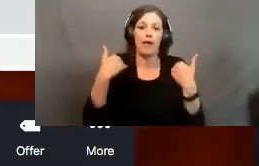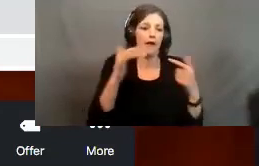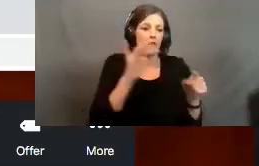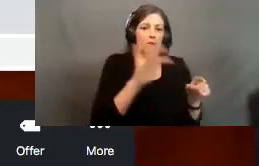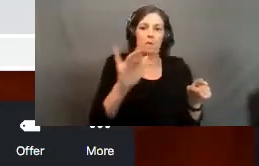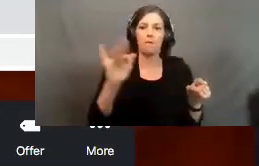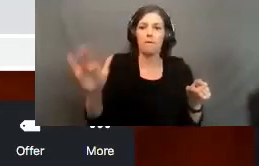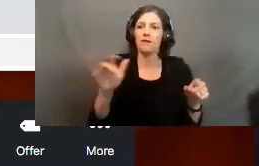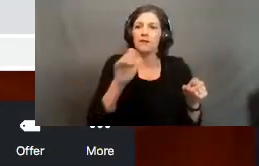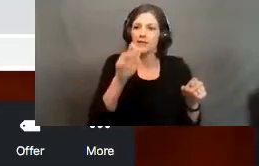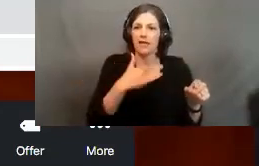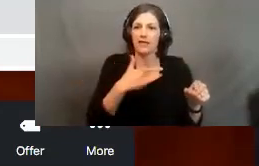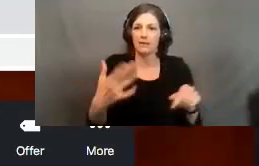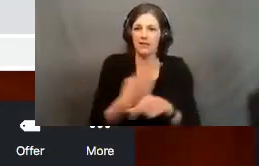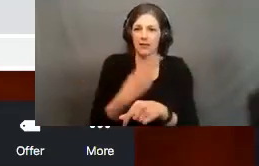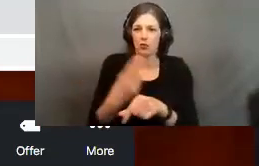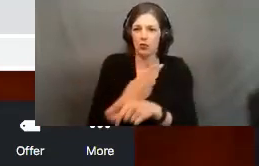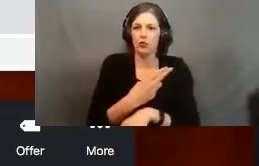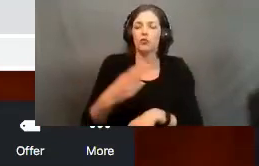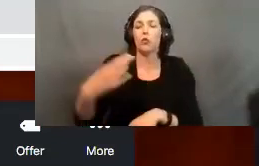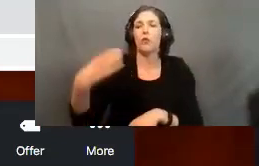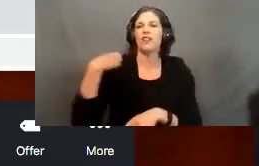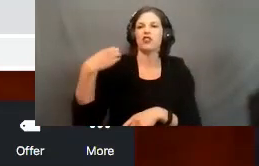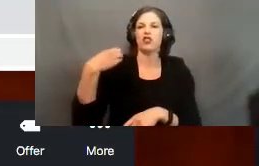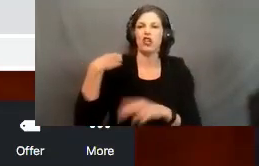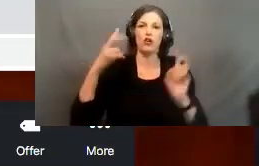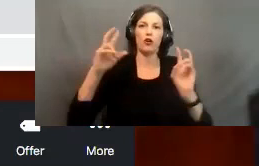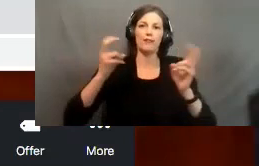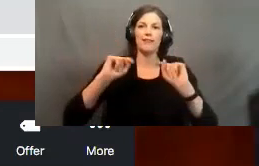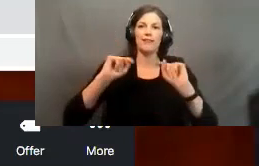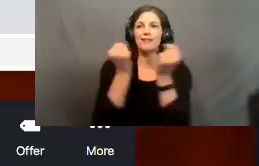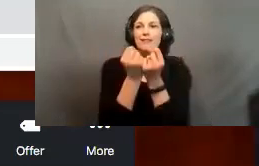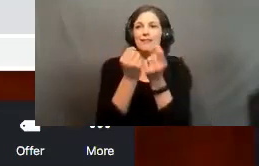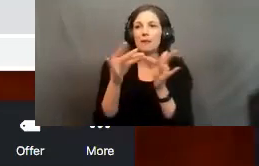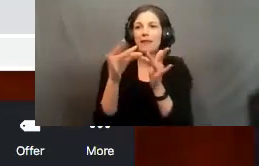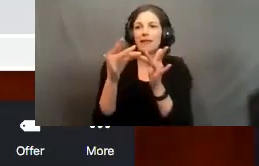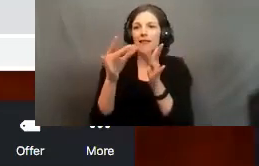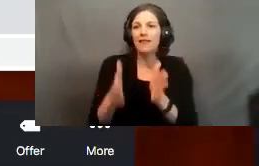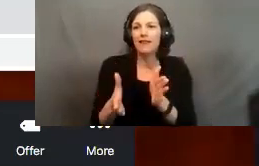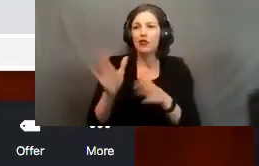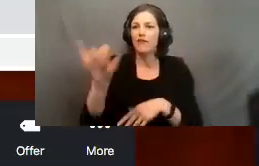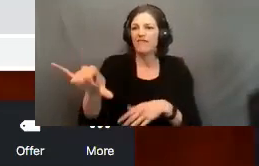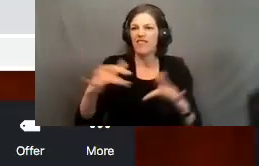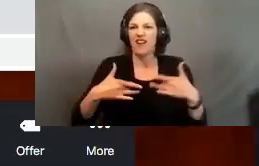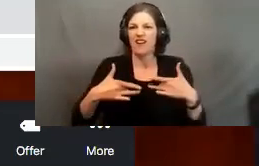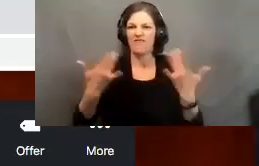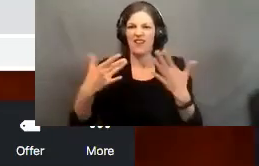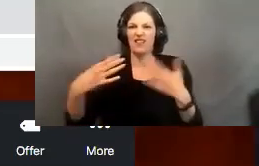12:44:02 The chair in essence is the team leader of that event so the chair has a couple of extra